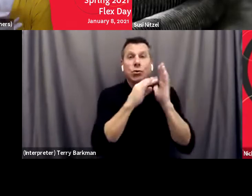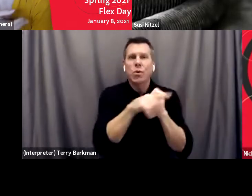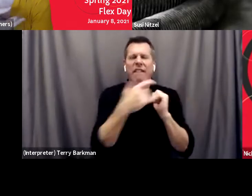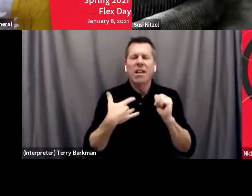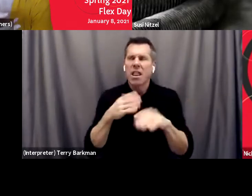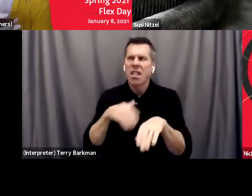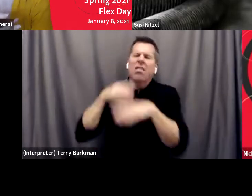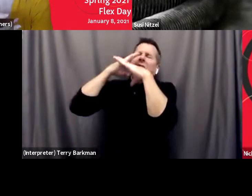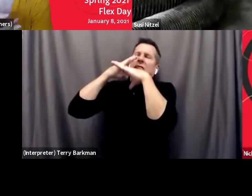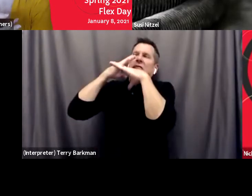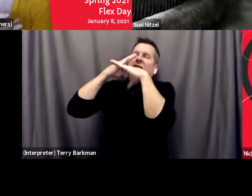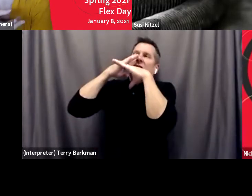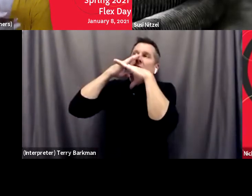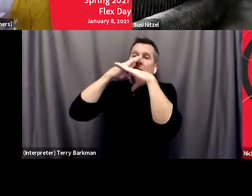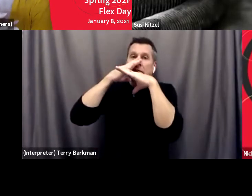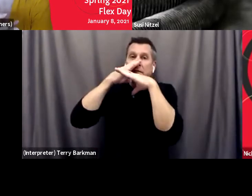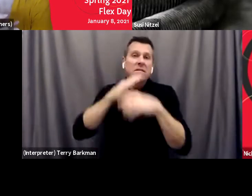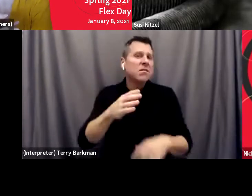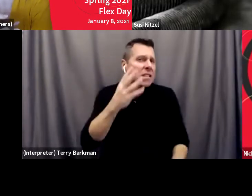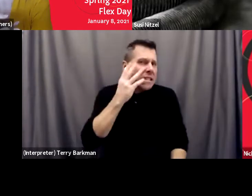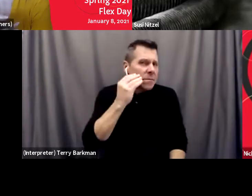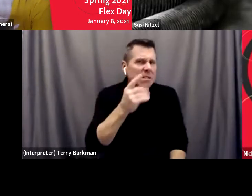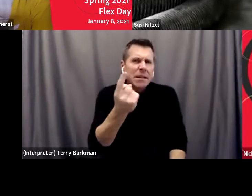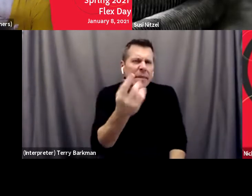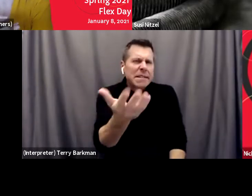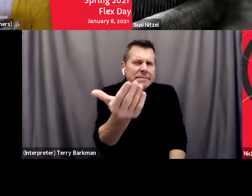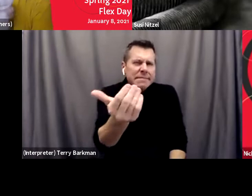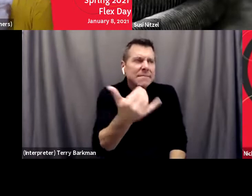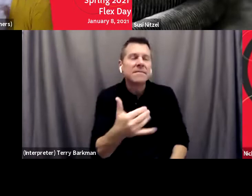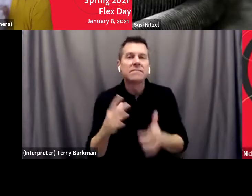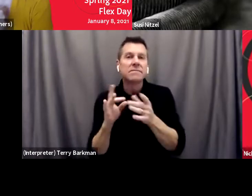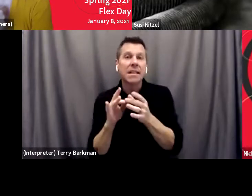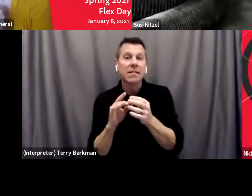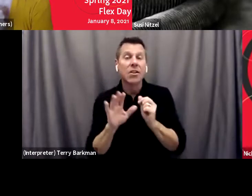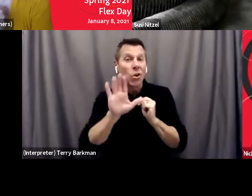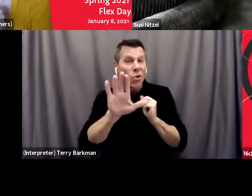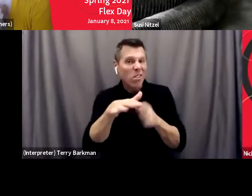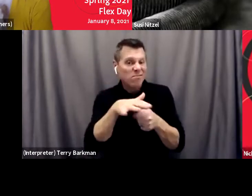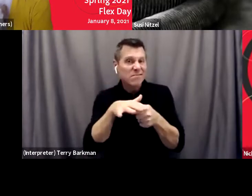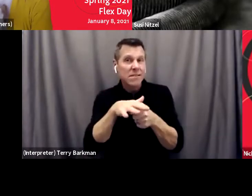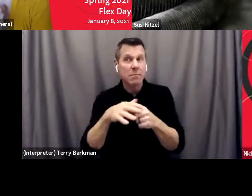path, any part of their educational path, whatever part you're involved in, that the college is in control of that the college is